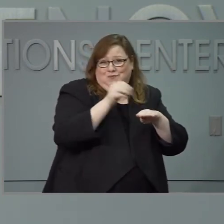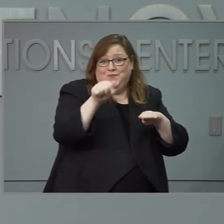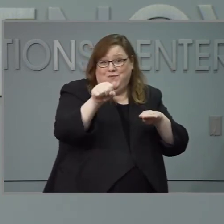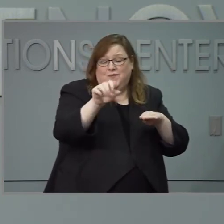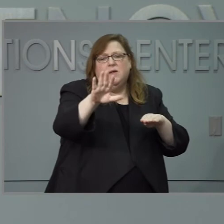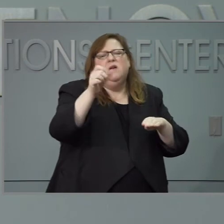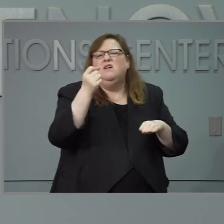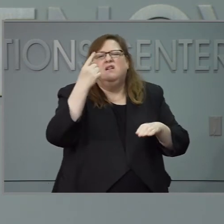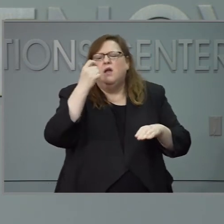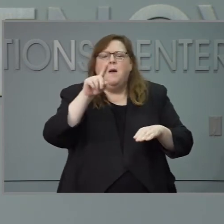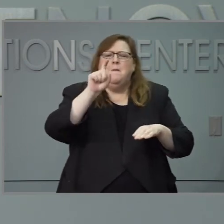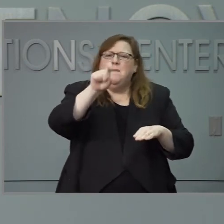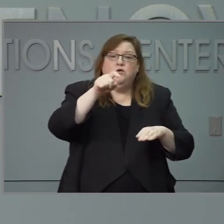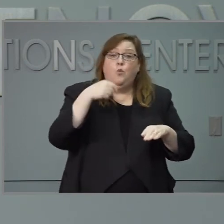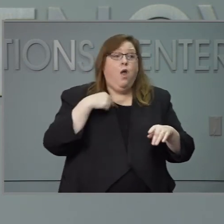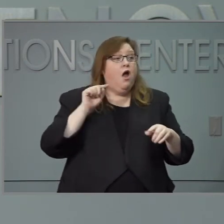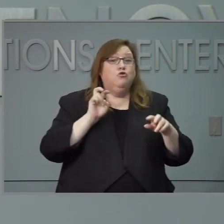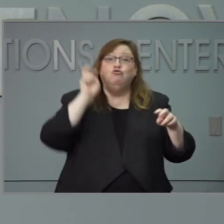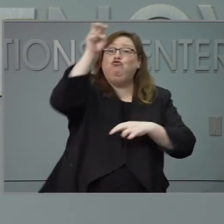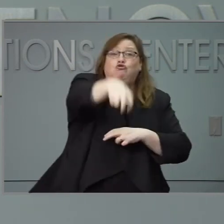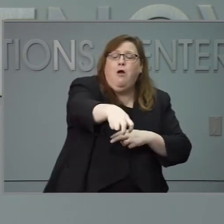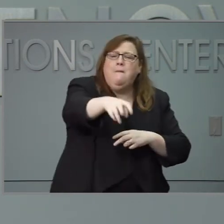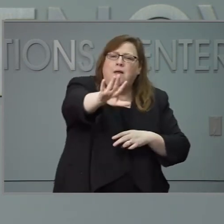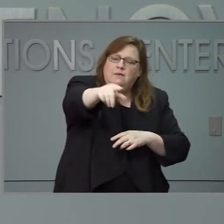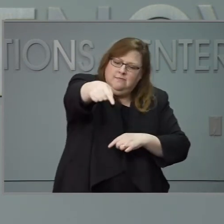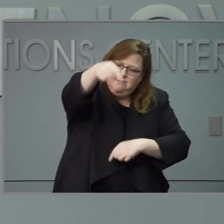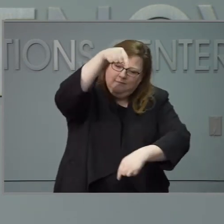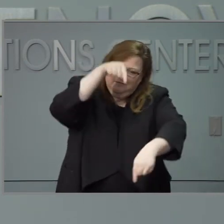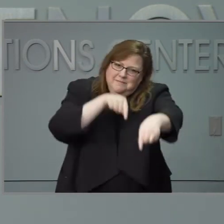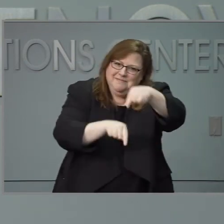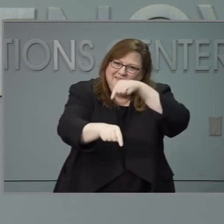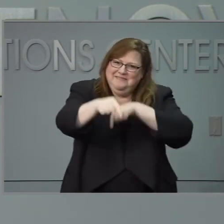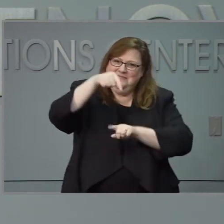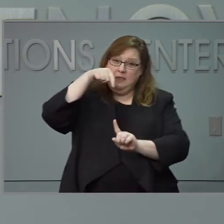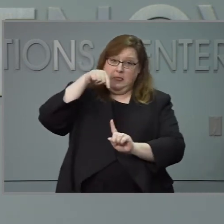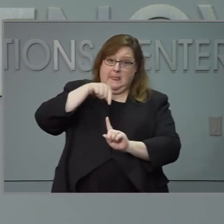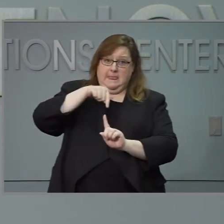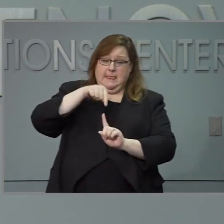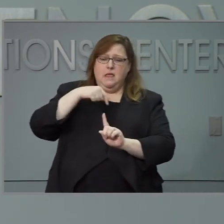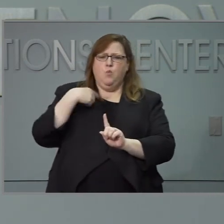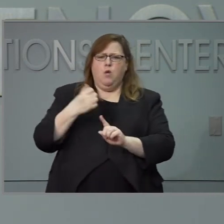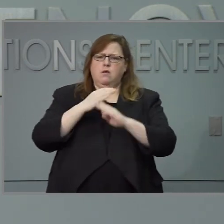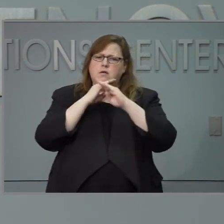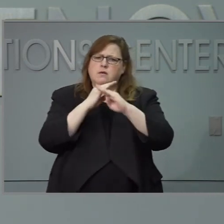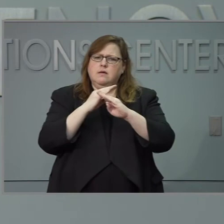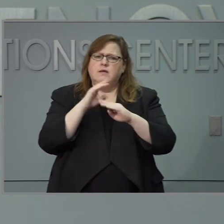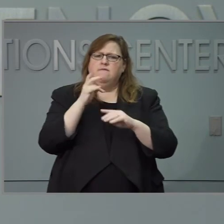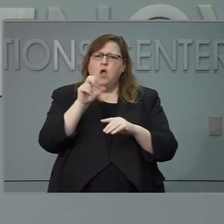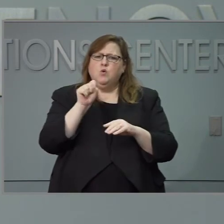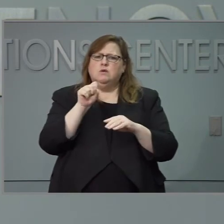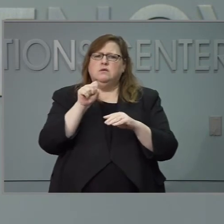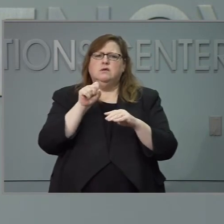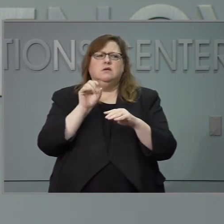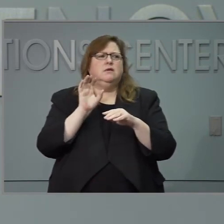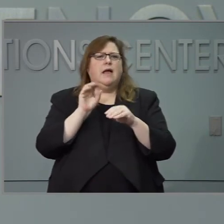TENEMOS QUE PERMITIR QUE ESAS OPCIONES OCURRAN, PORQUE LOS PADRES ELIGEN. EL GOBIERNO, EL ENFOQUE DE UNA COSA PARA TODOS,